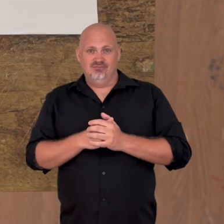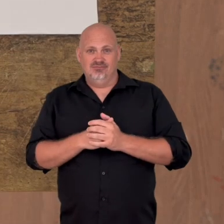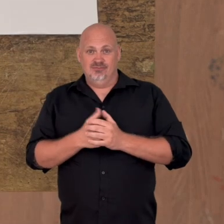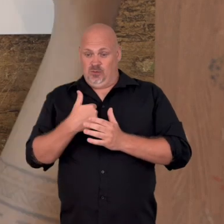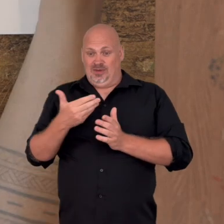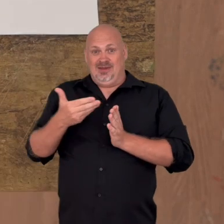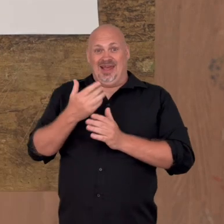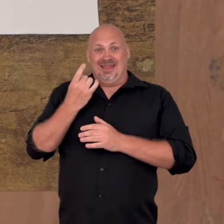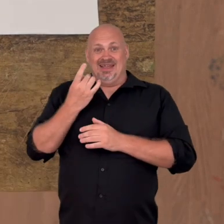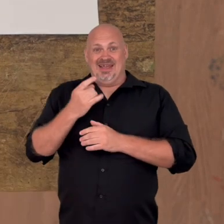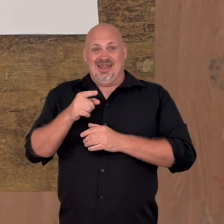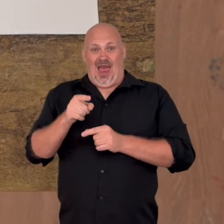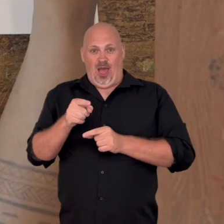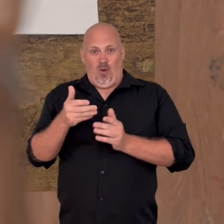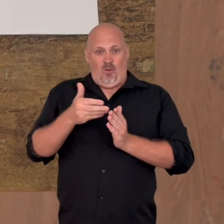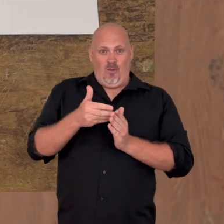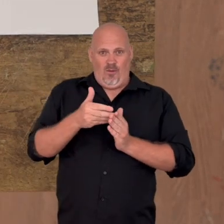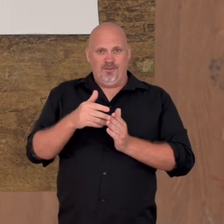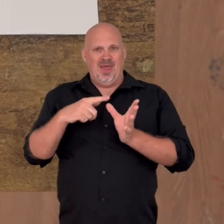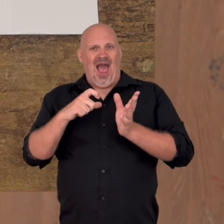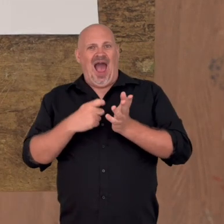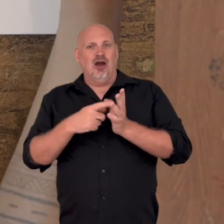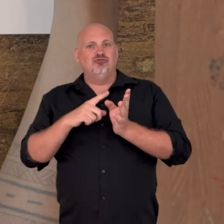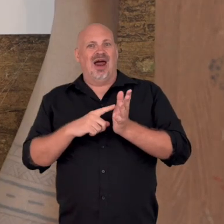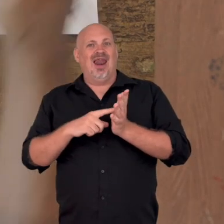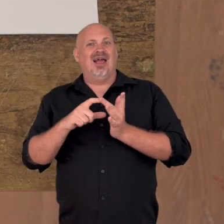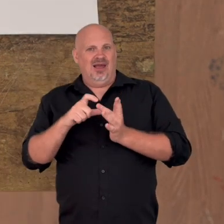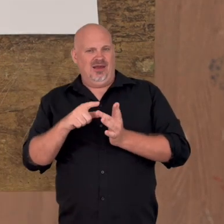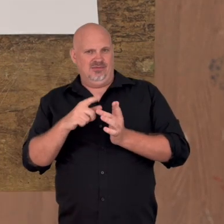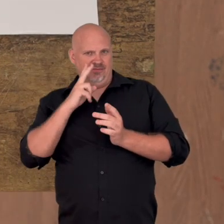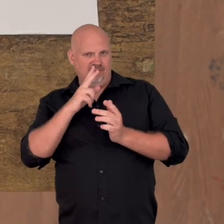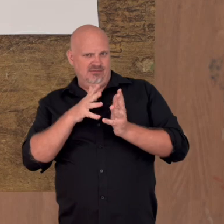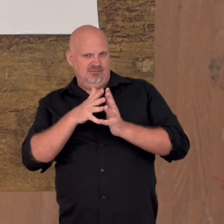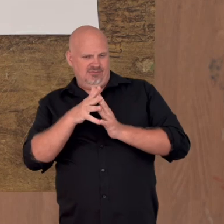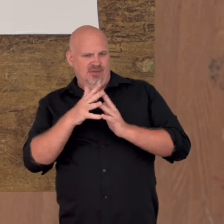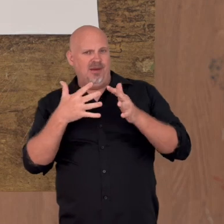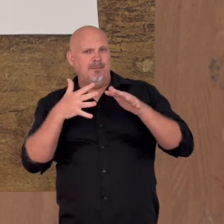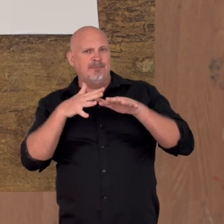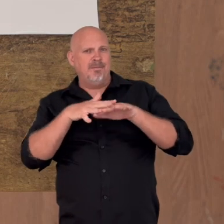with the original color of the material you're using so what happens is that